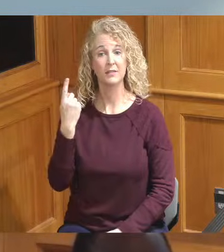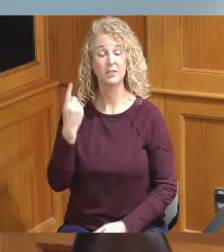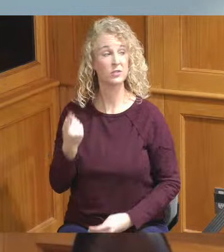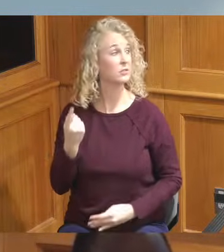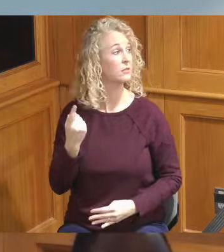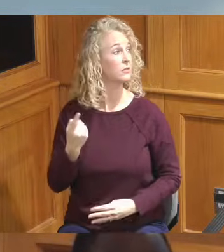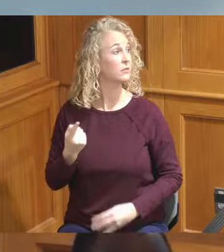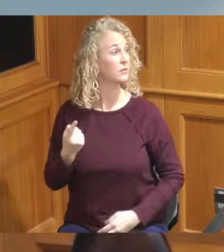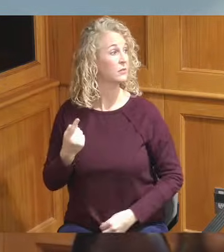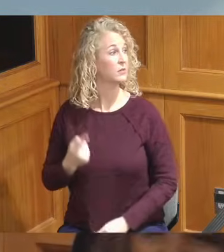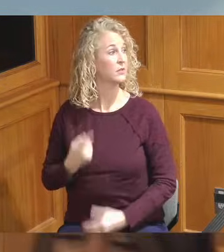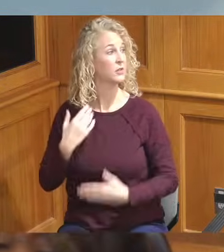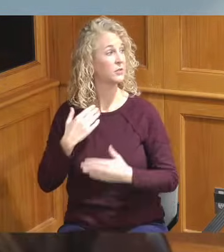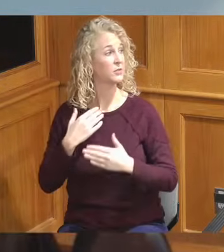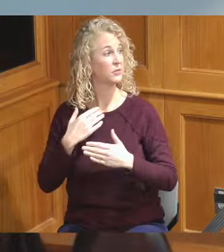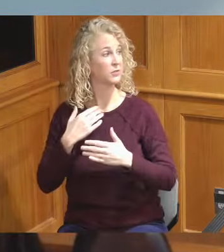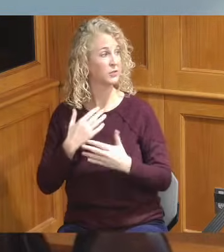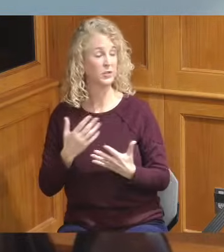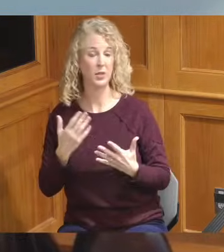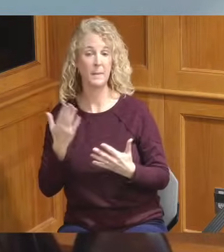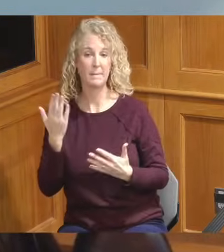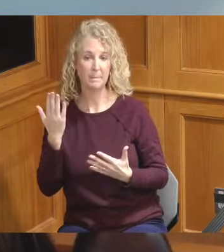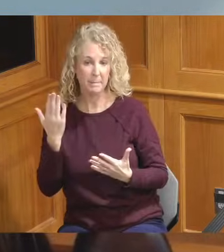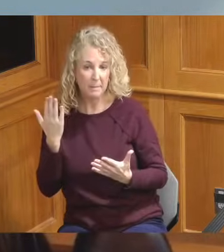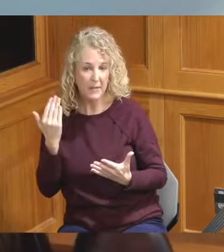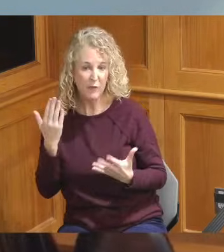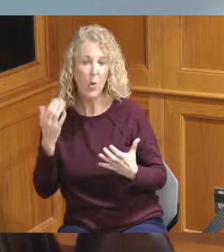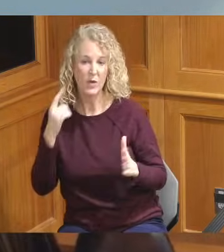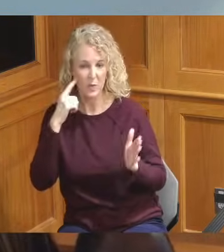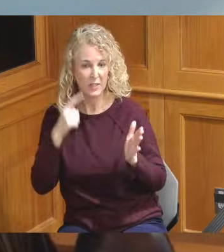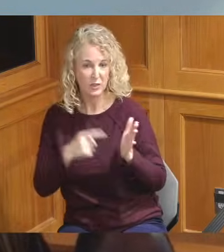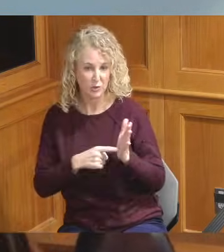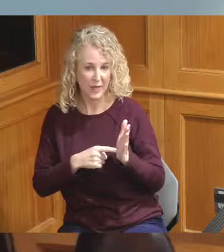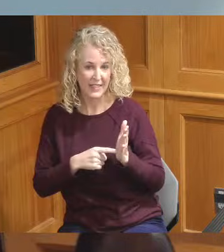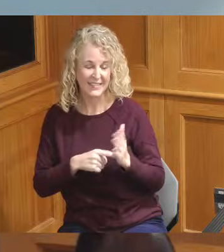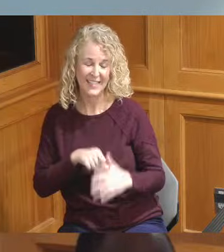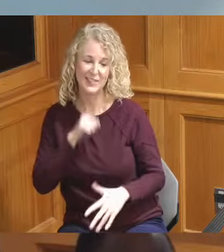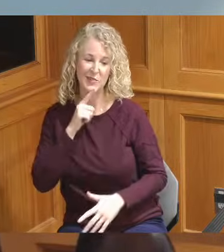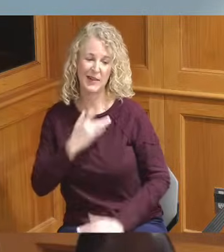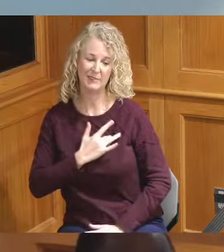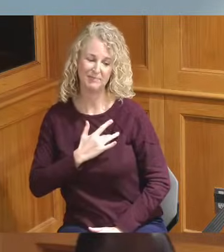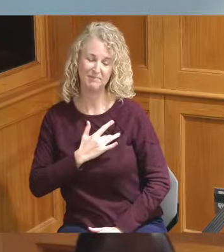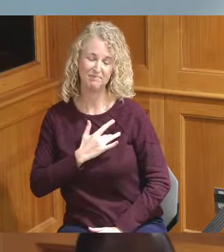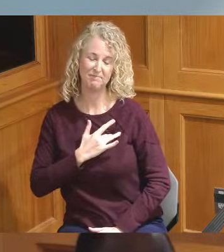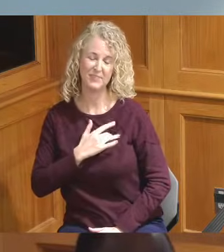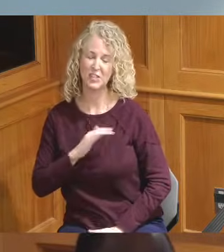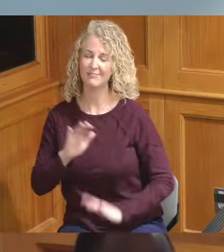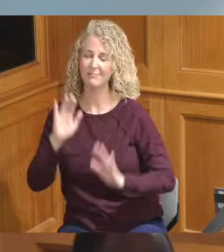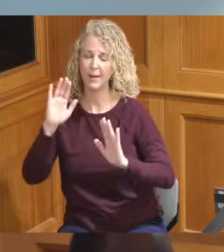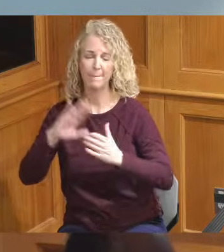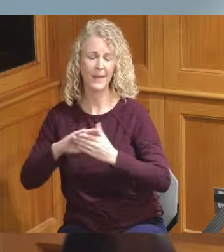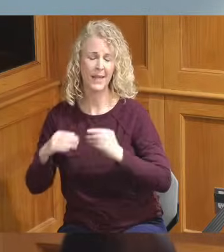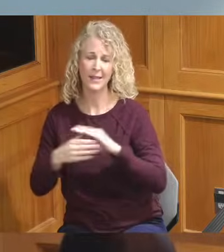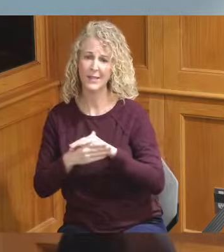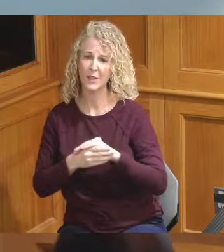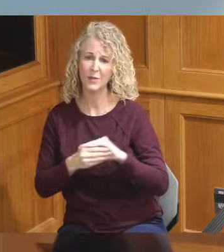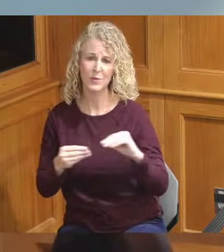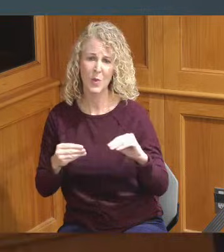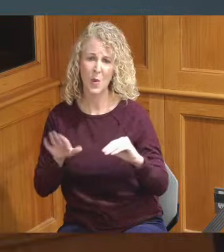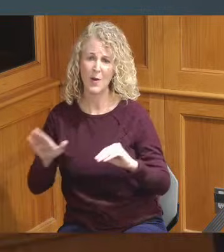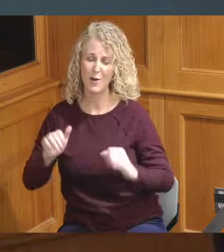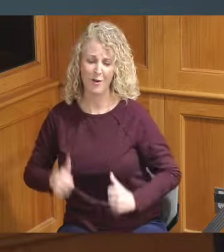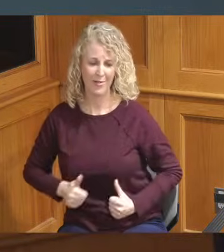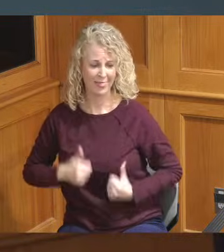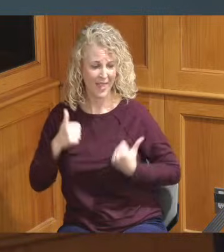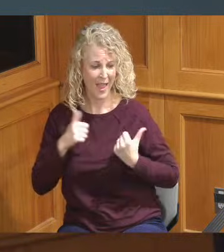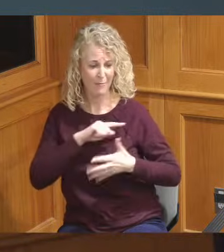her before and so you're doing it now. So that is just awesome. What a legacy to hear that. so Miss